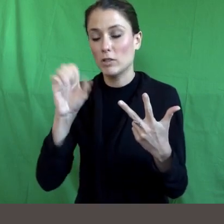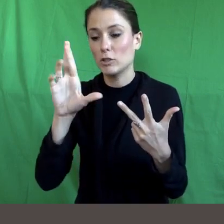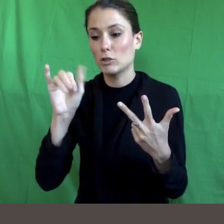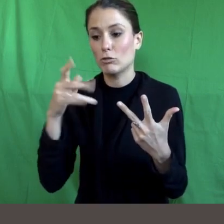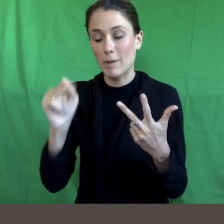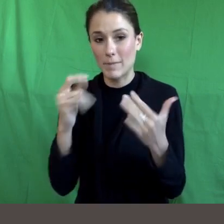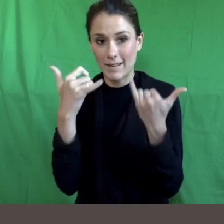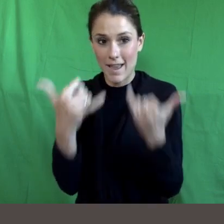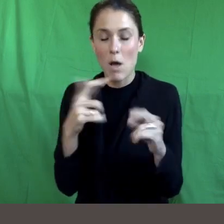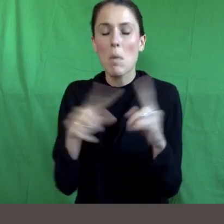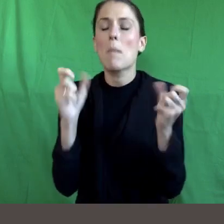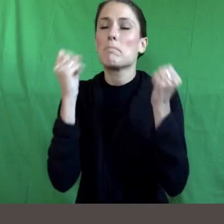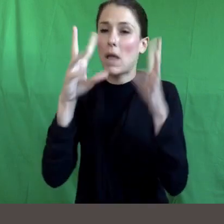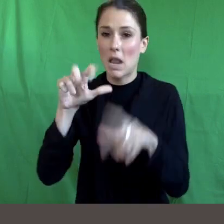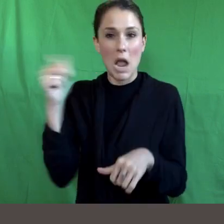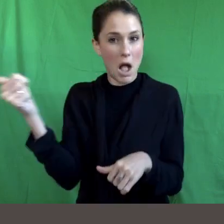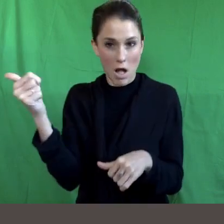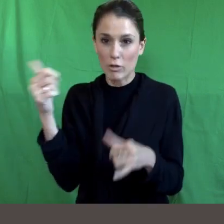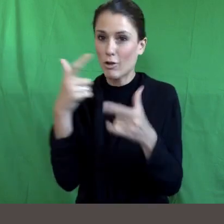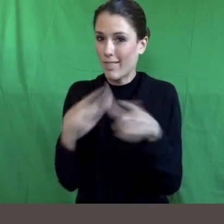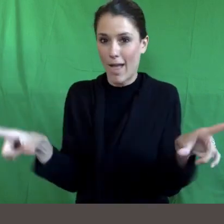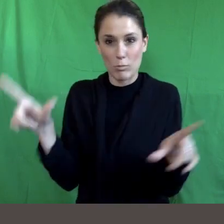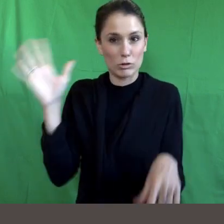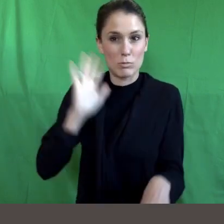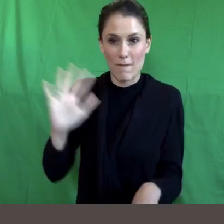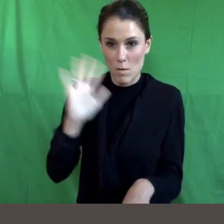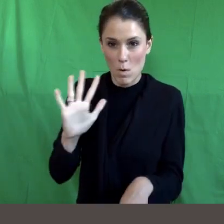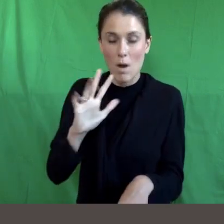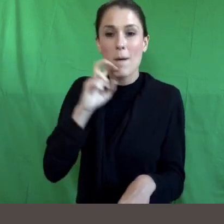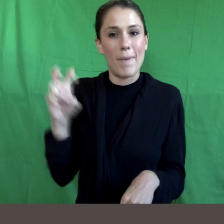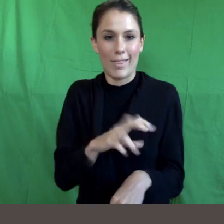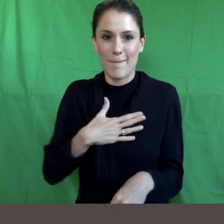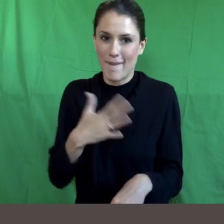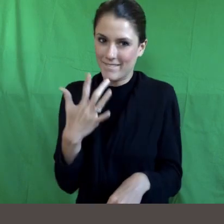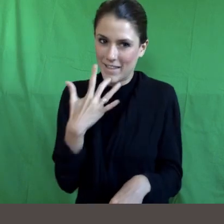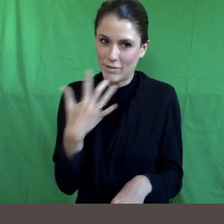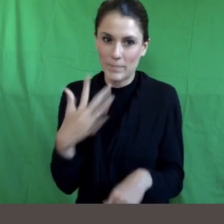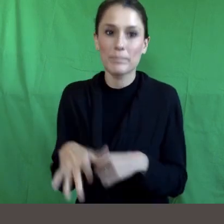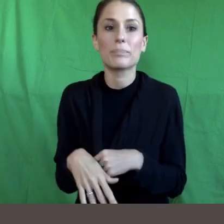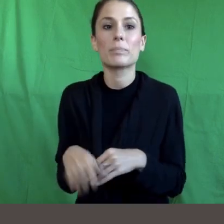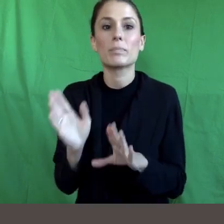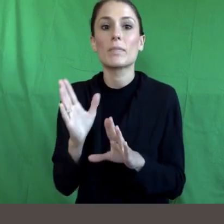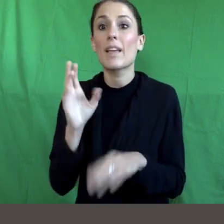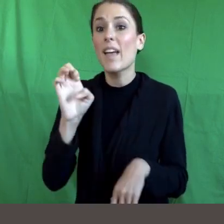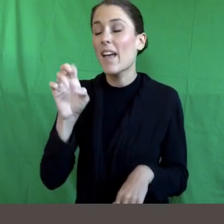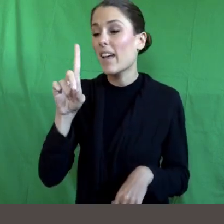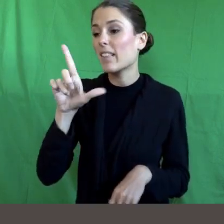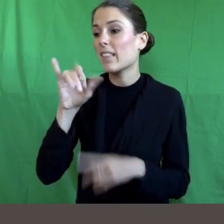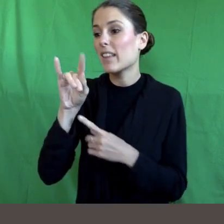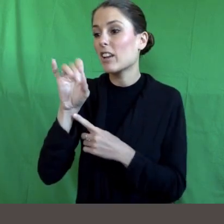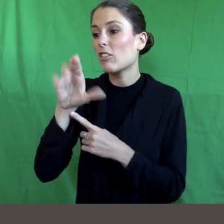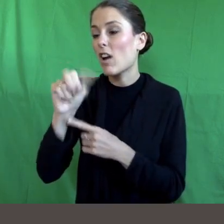other languages in the past. Python is definitely my favorite programming language though. At Edlitera, we love everything Python.